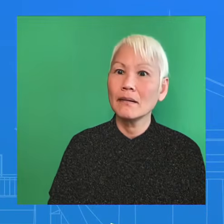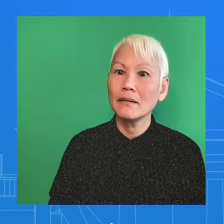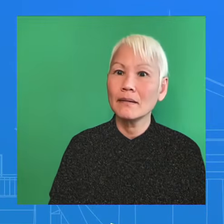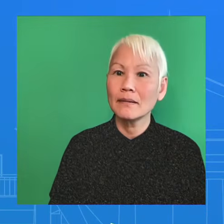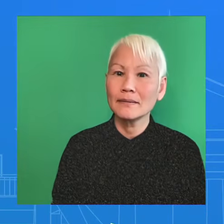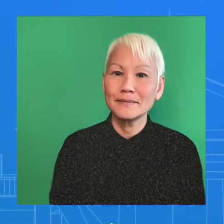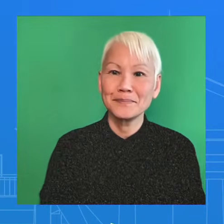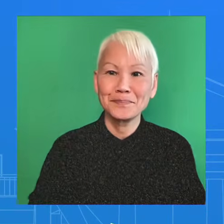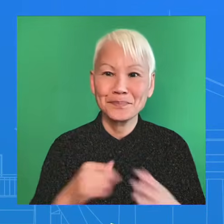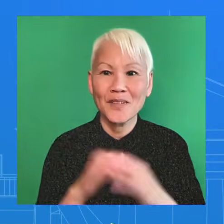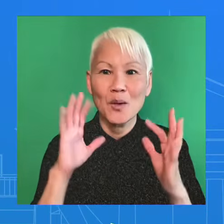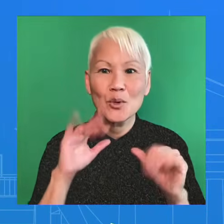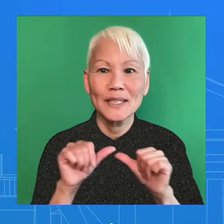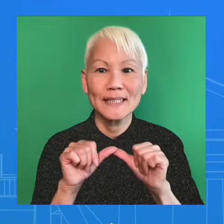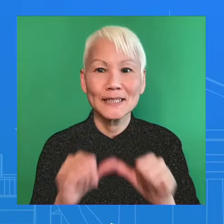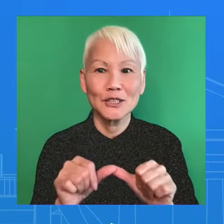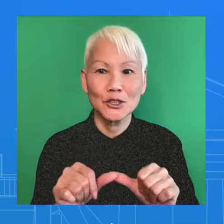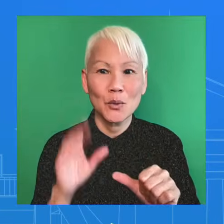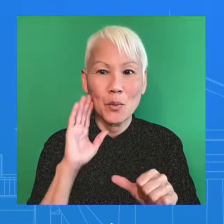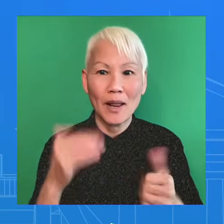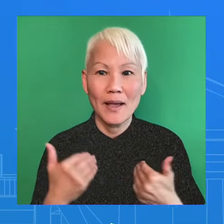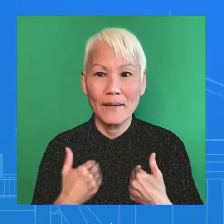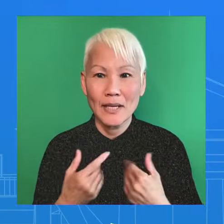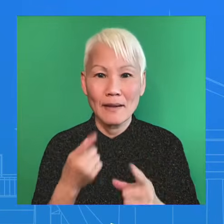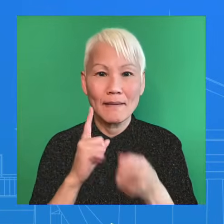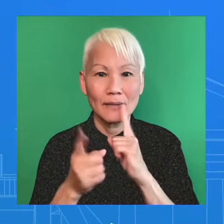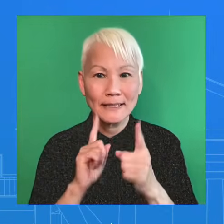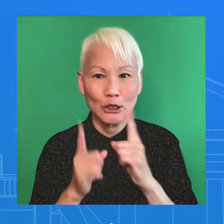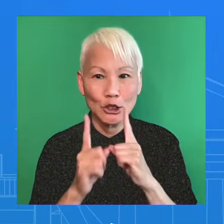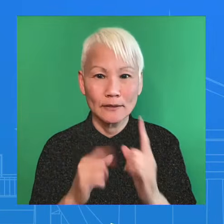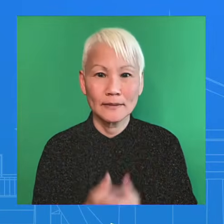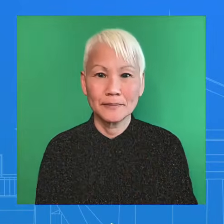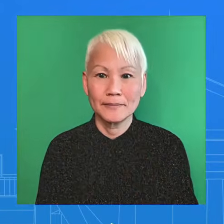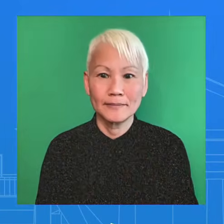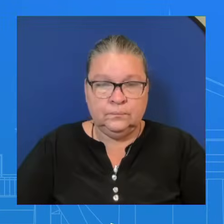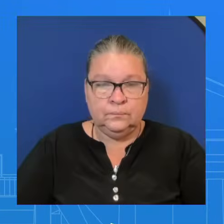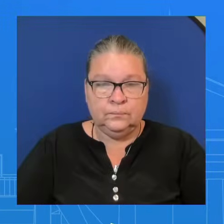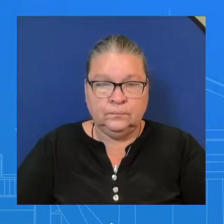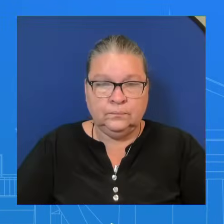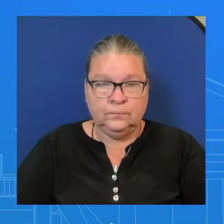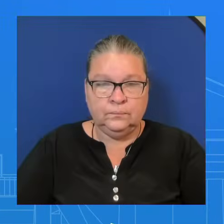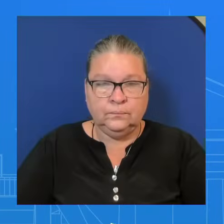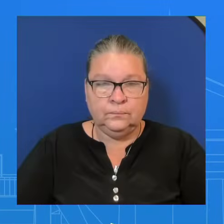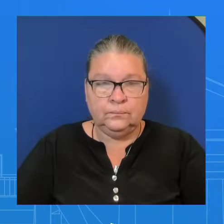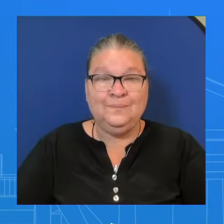and they come together in good faith. And certainly, he always supports,